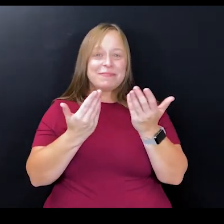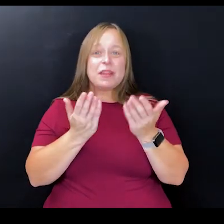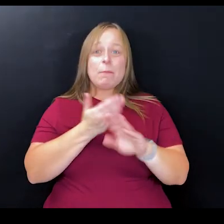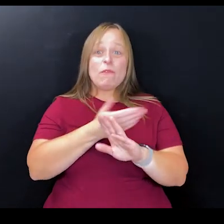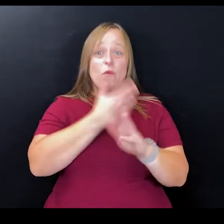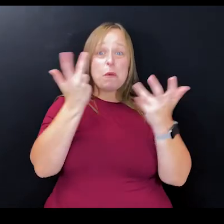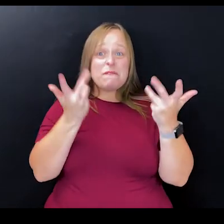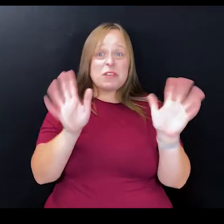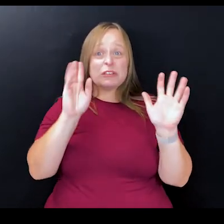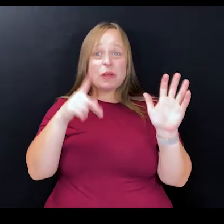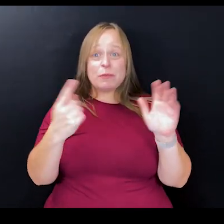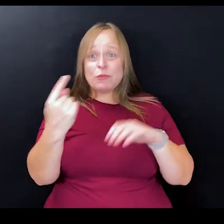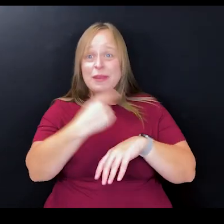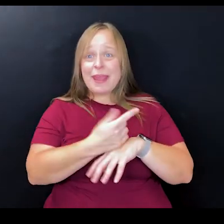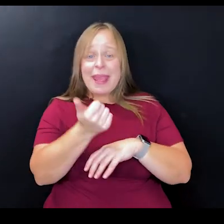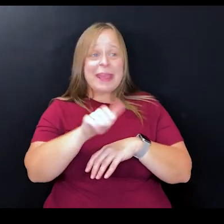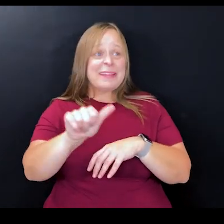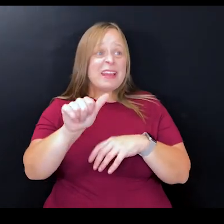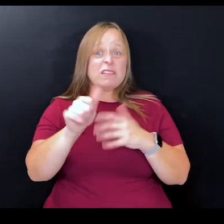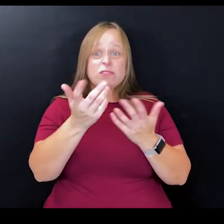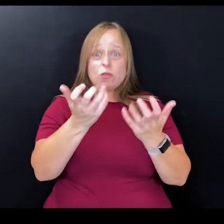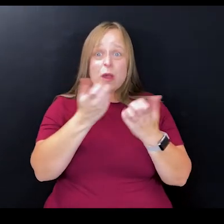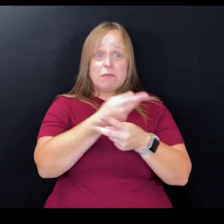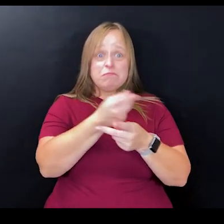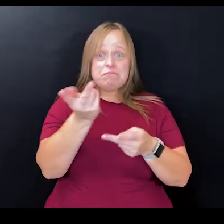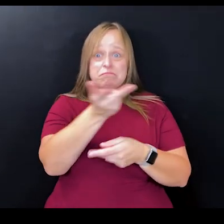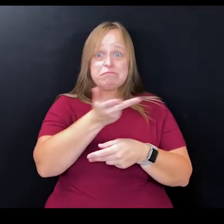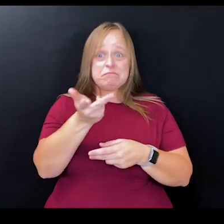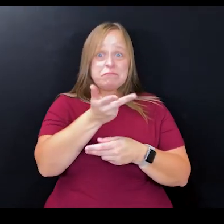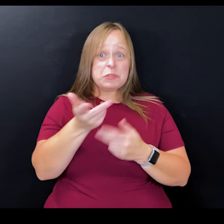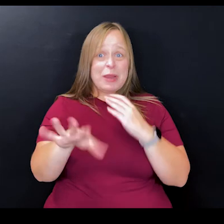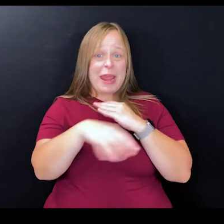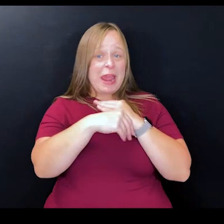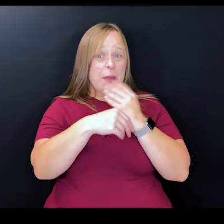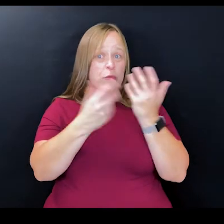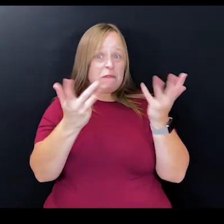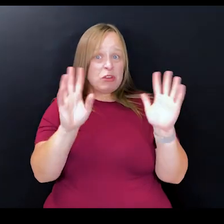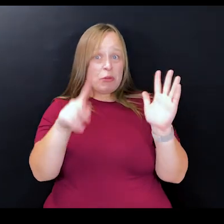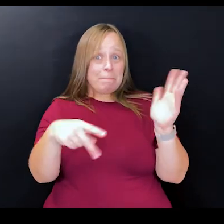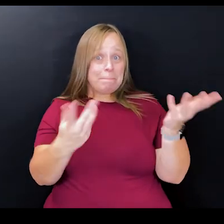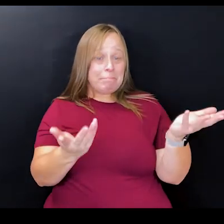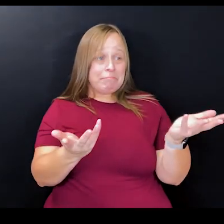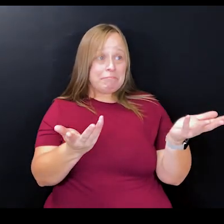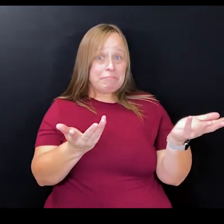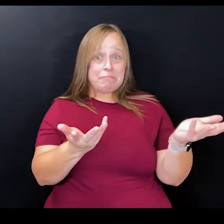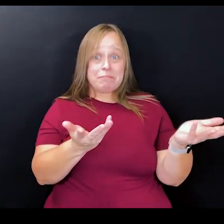Before we sign off today, is there anything else that anyone would like to add before we say goodbye?